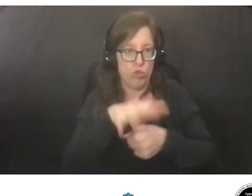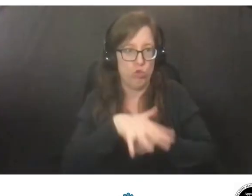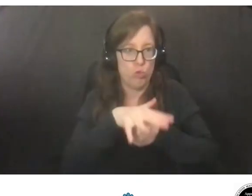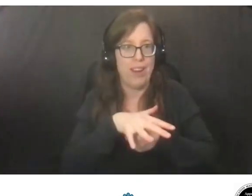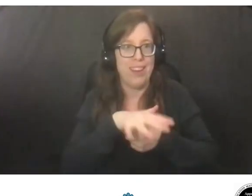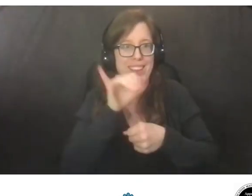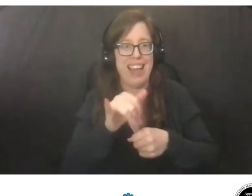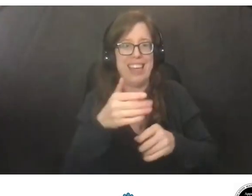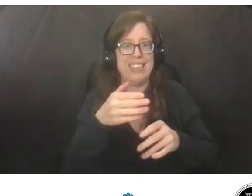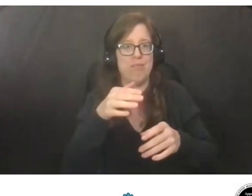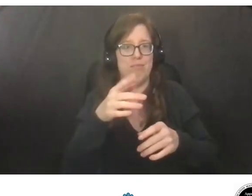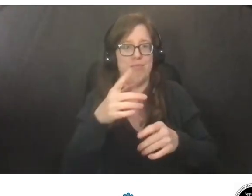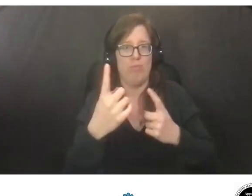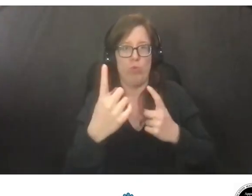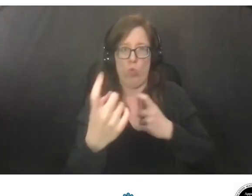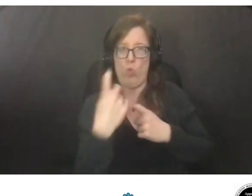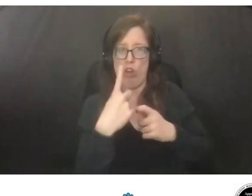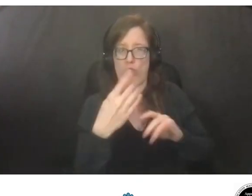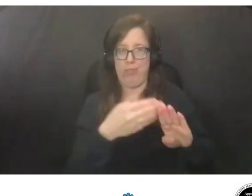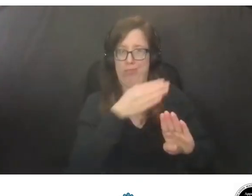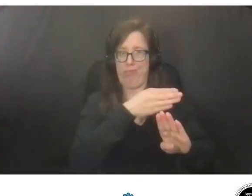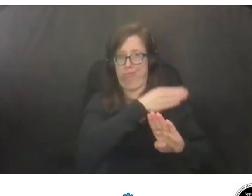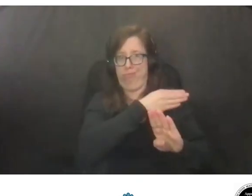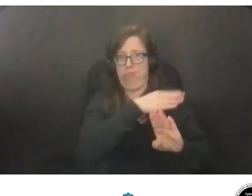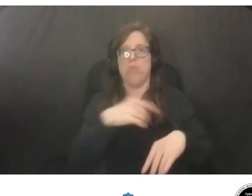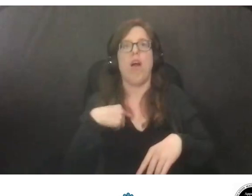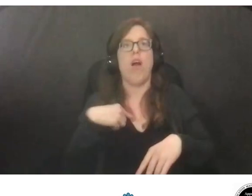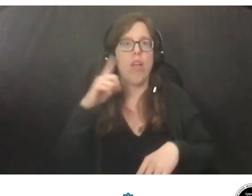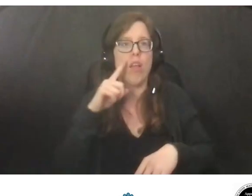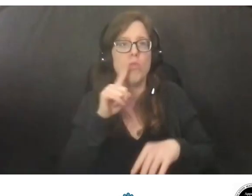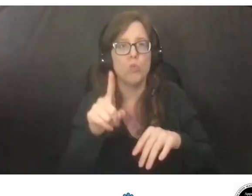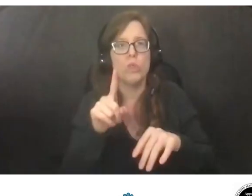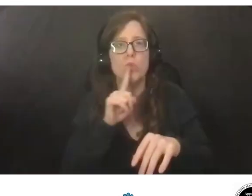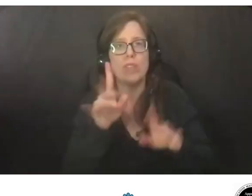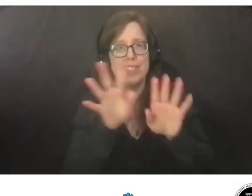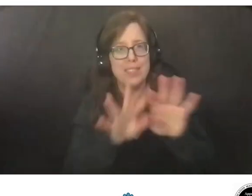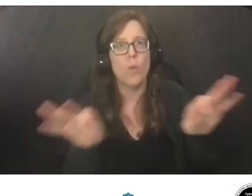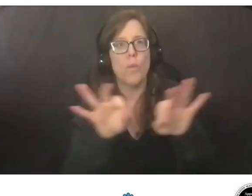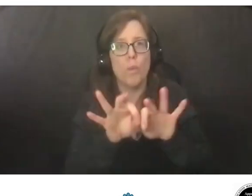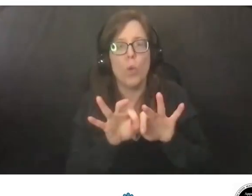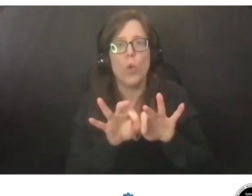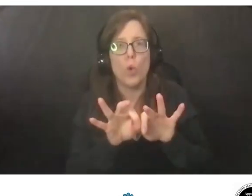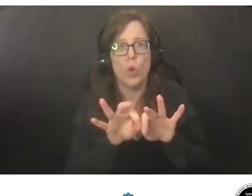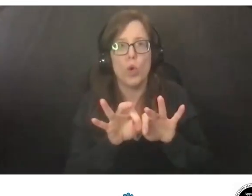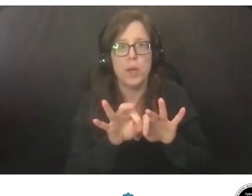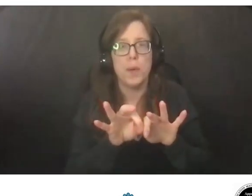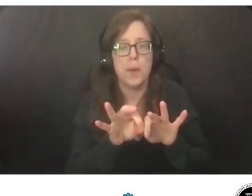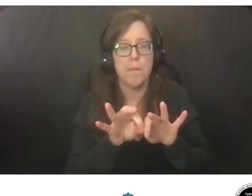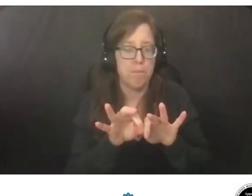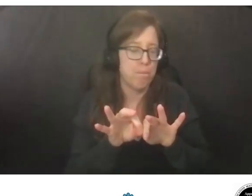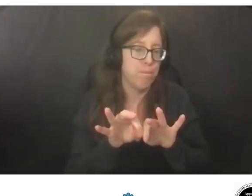question came in a little bit ago. And I think it's really, really important to